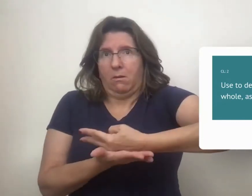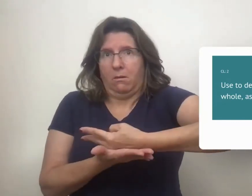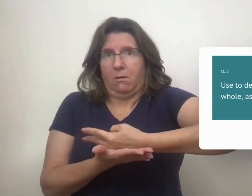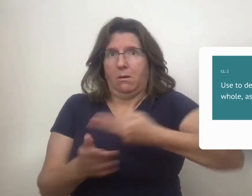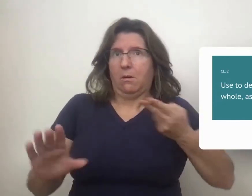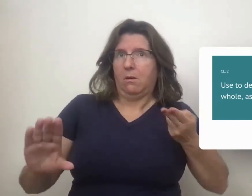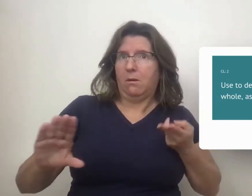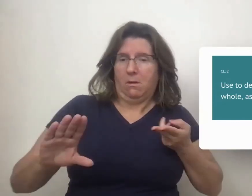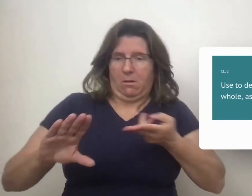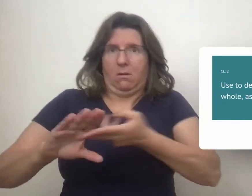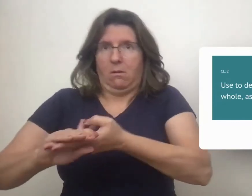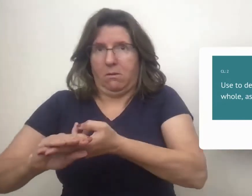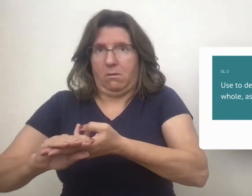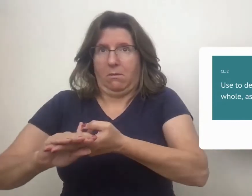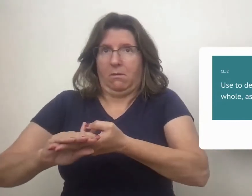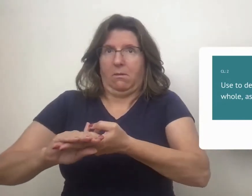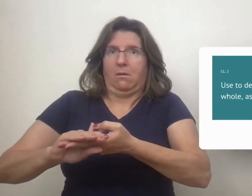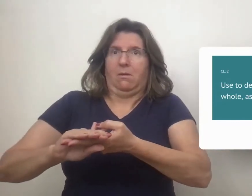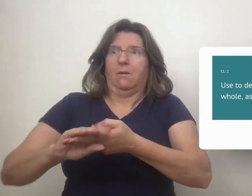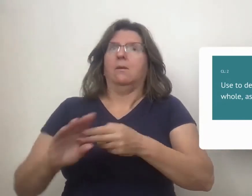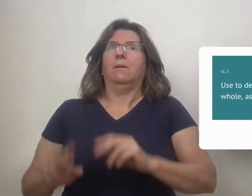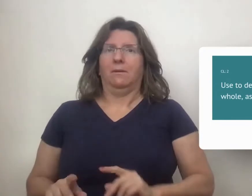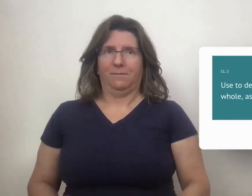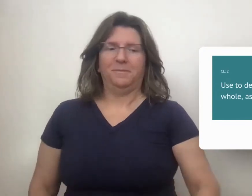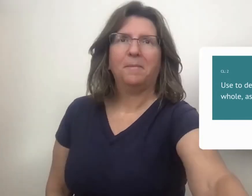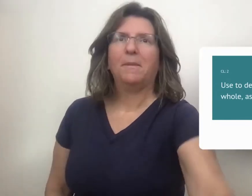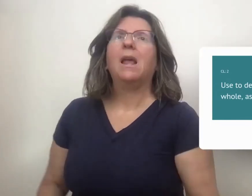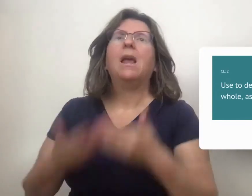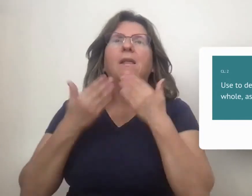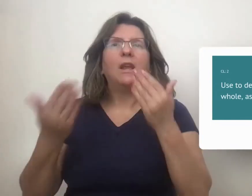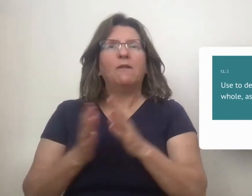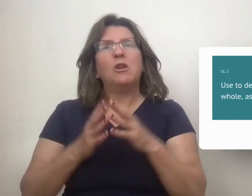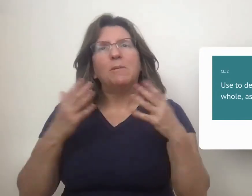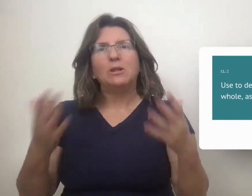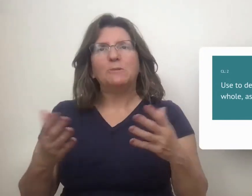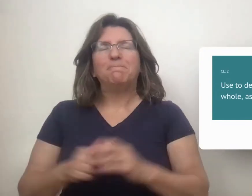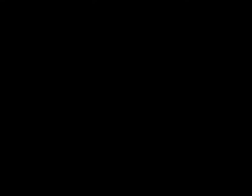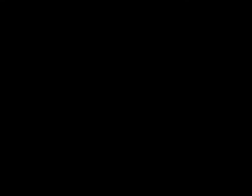or more specifically in bed under the covers. Thank you very much!